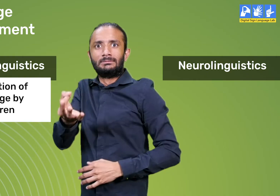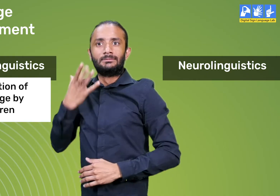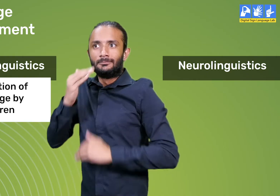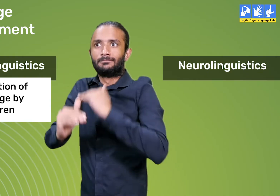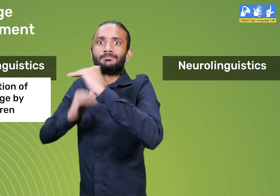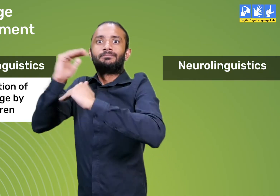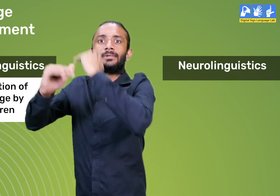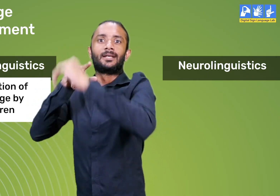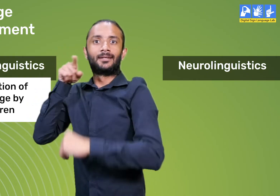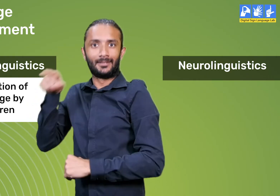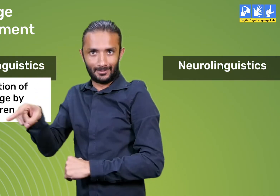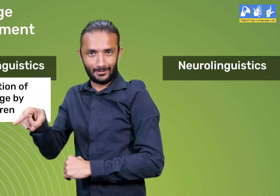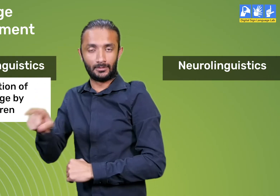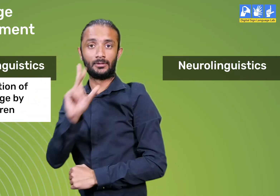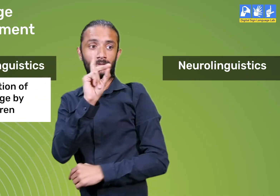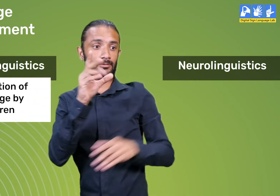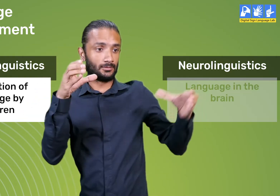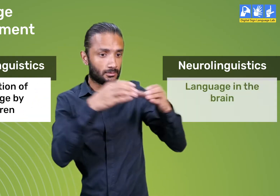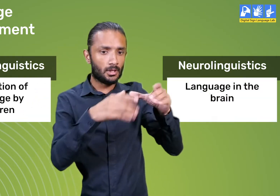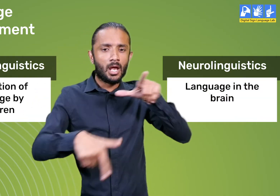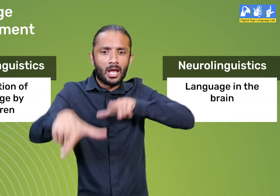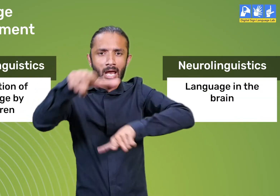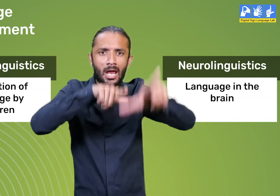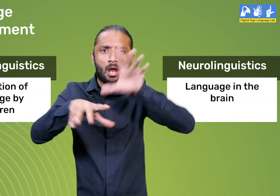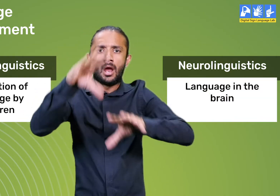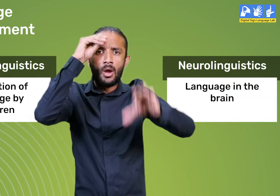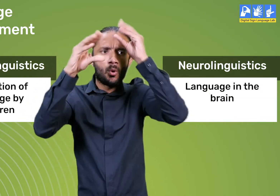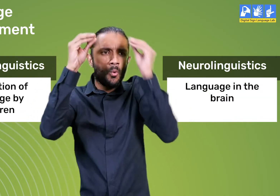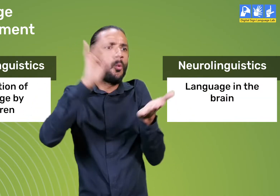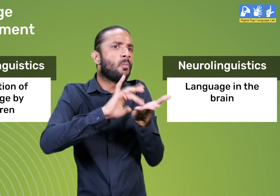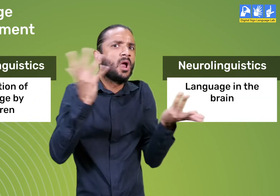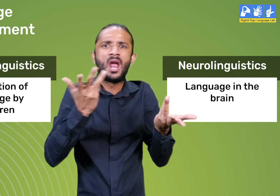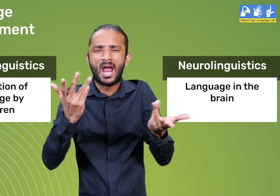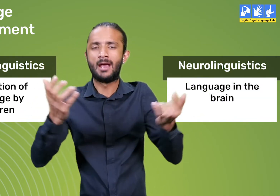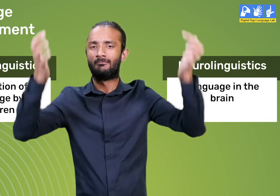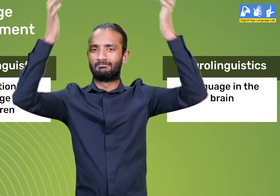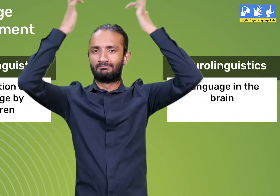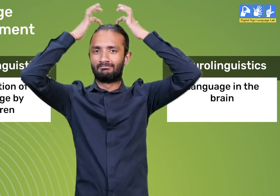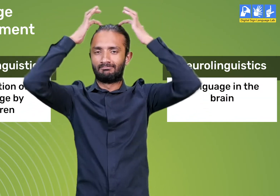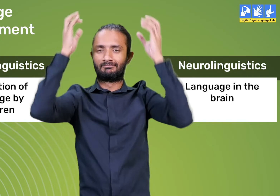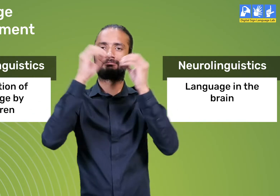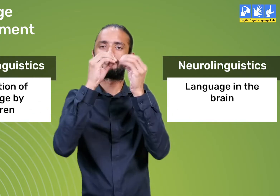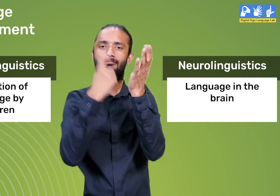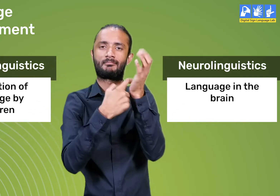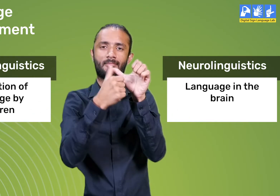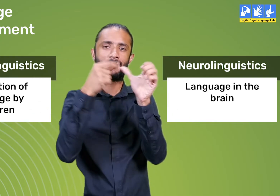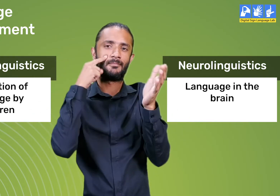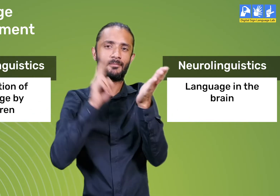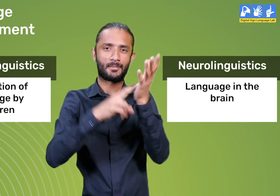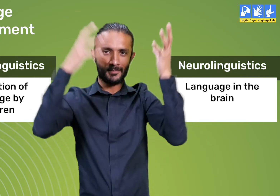the second group is neurolinguistics which means language in the brain ,